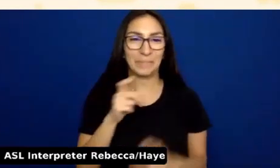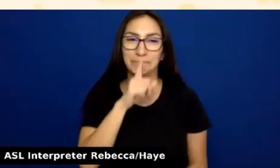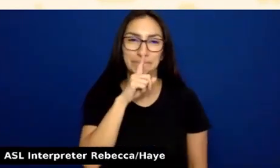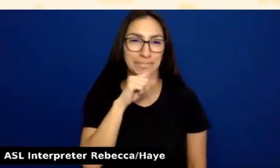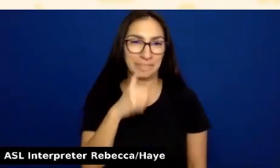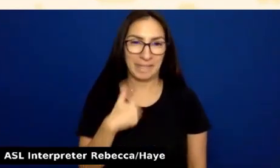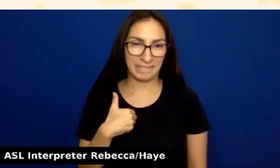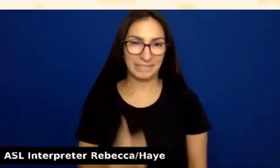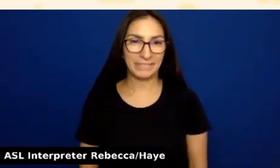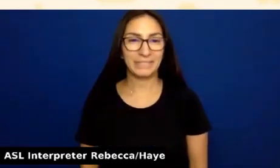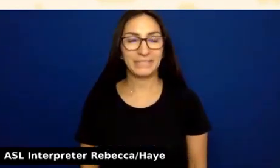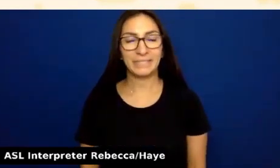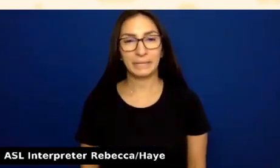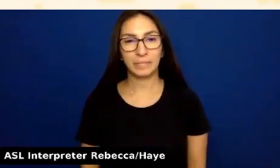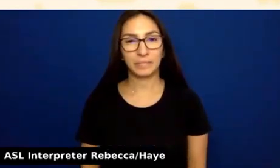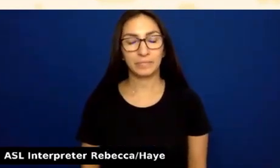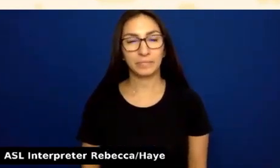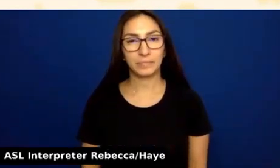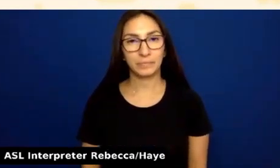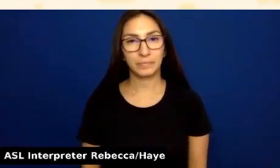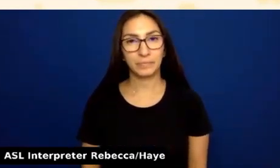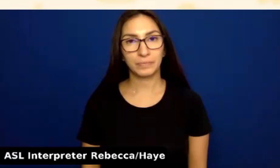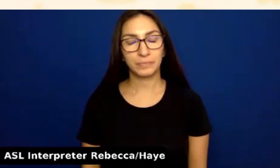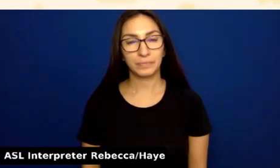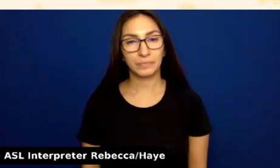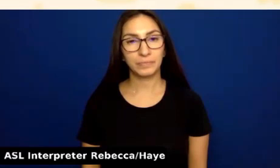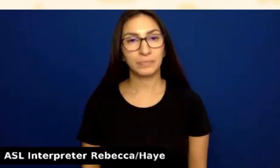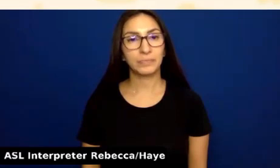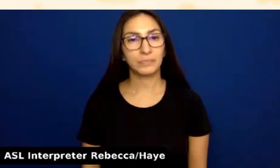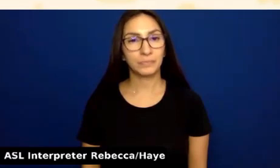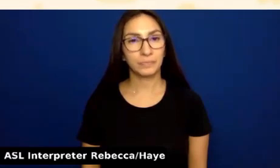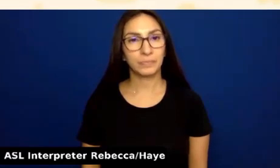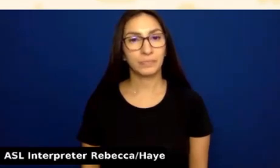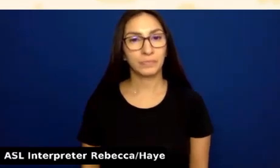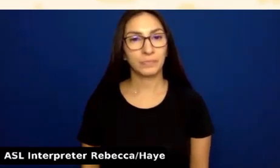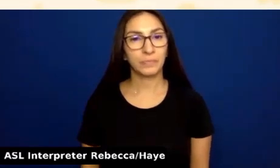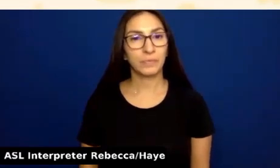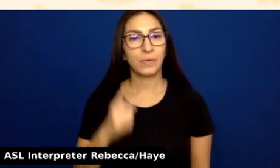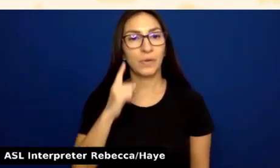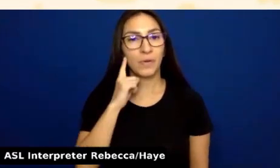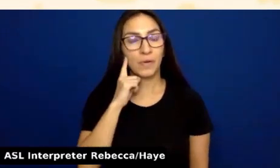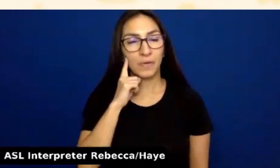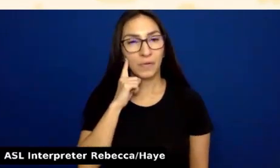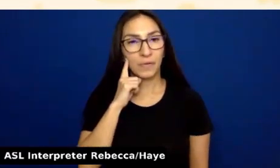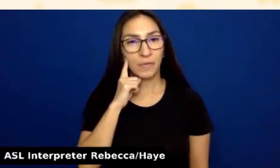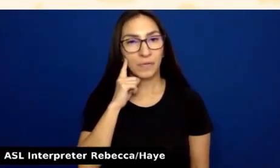Forms; for these form guidelines, it basically is looking for a label element must be visible.